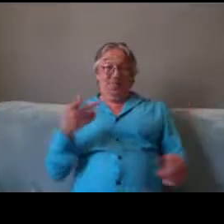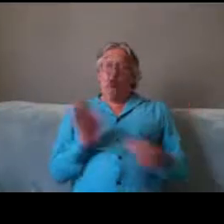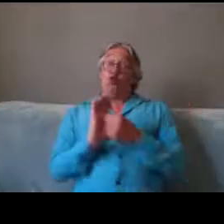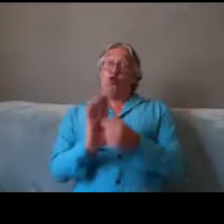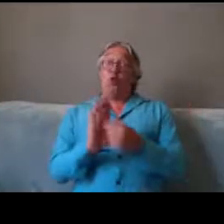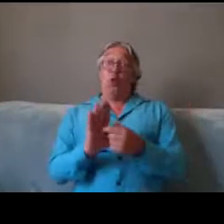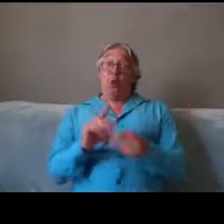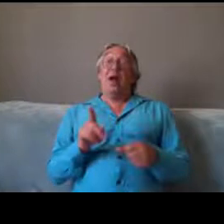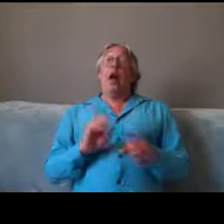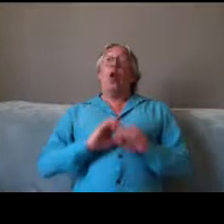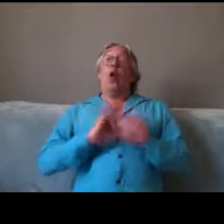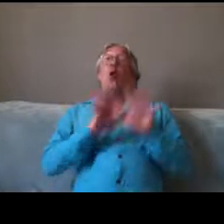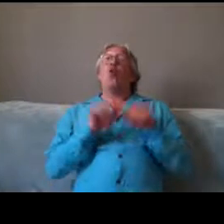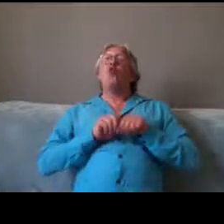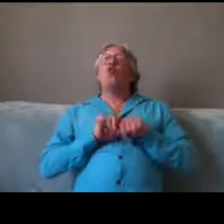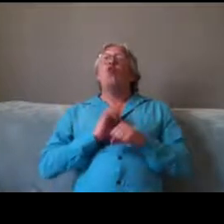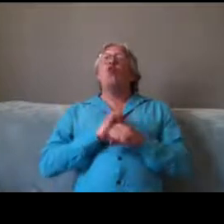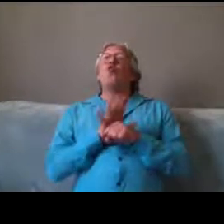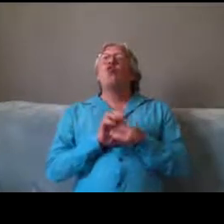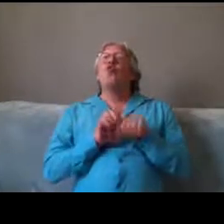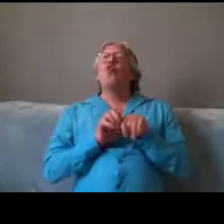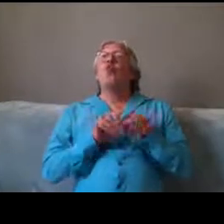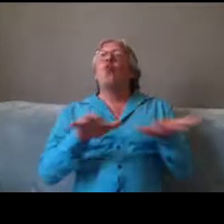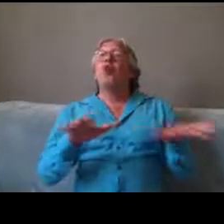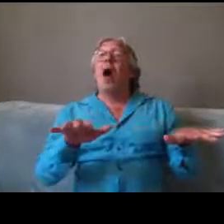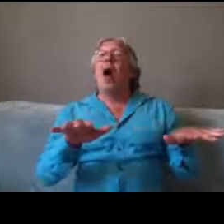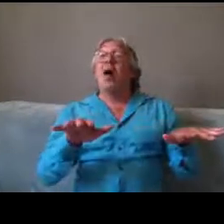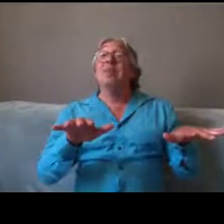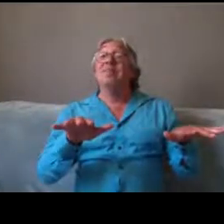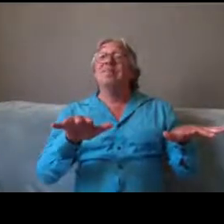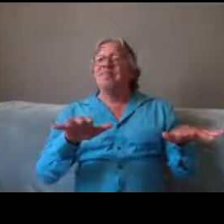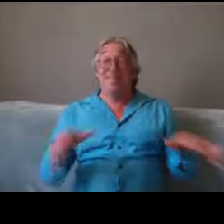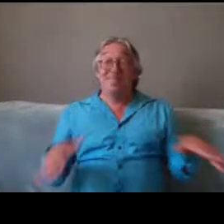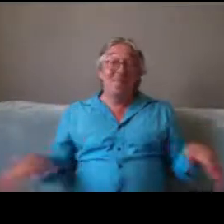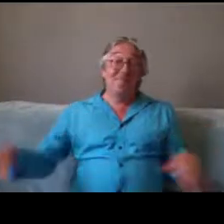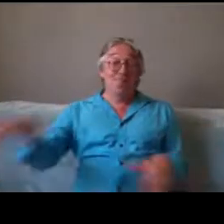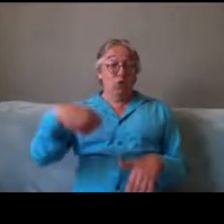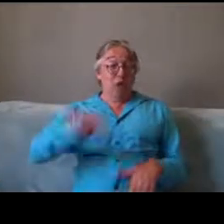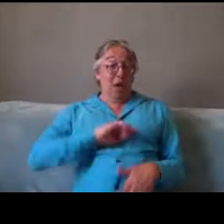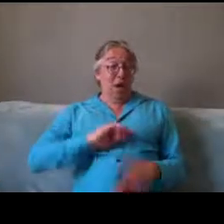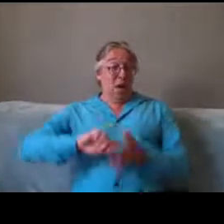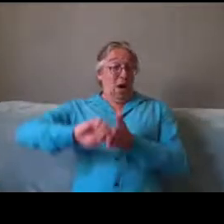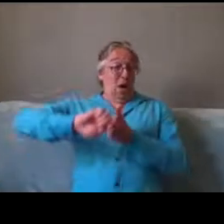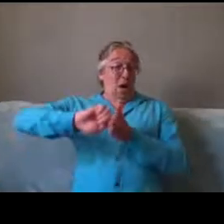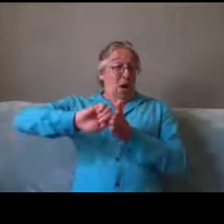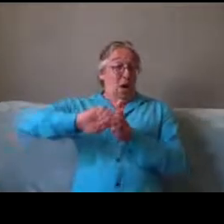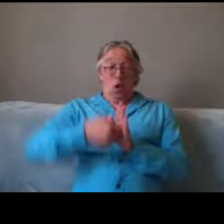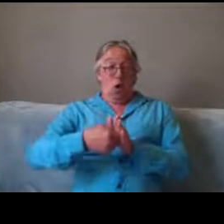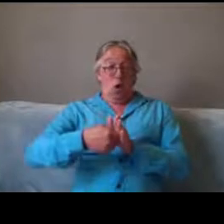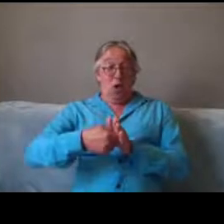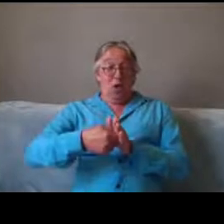We won't have enough time today to discuss this. We have of course got inspiration from the best practice